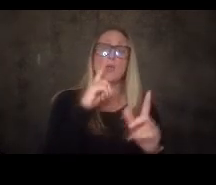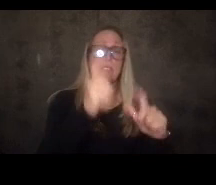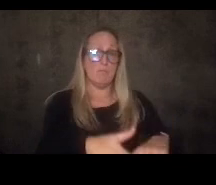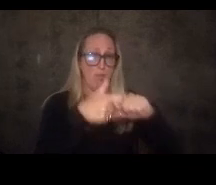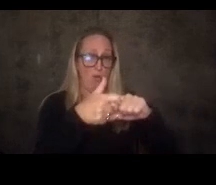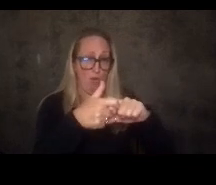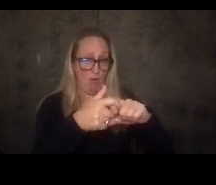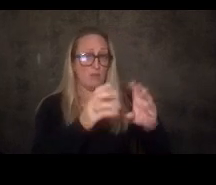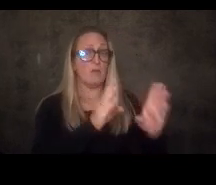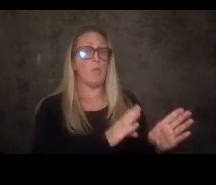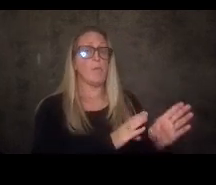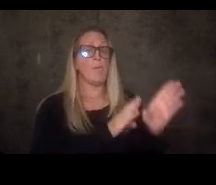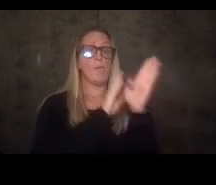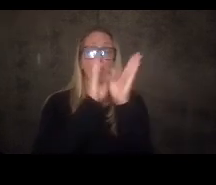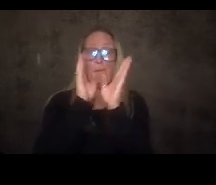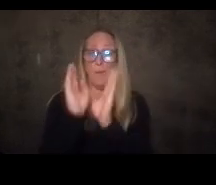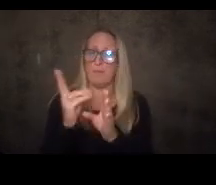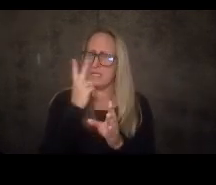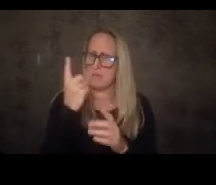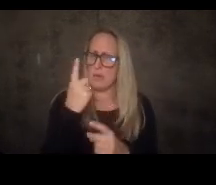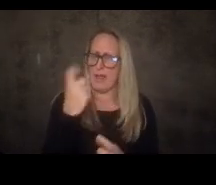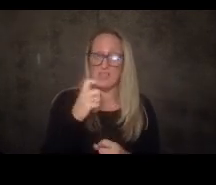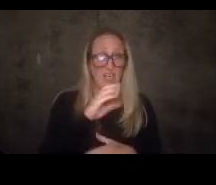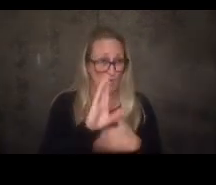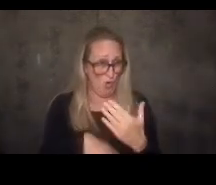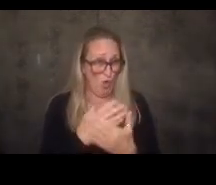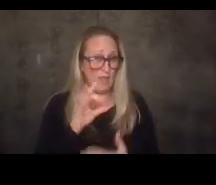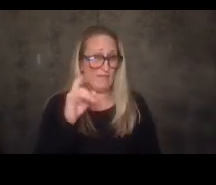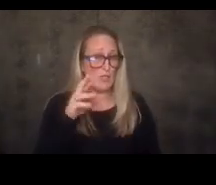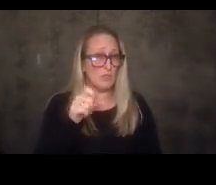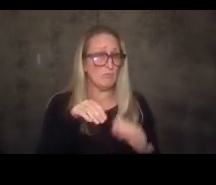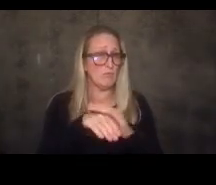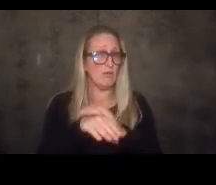second. Uhm, I see someone ask, can all of these features be accessed via keyboard shortcuts?